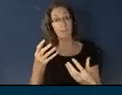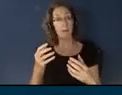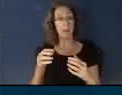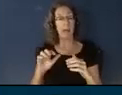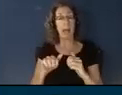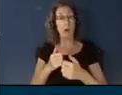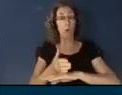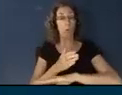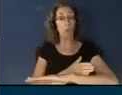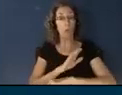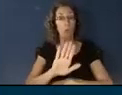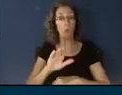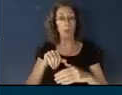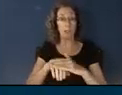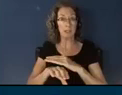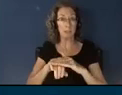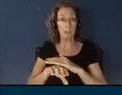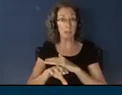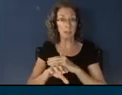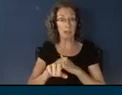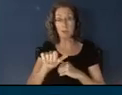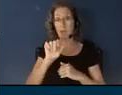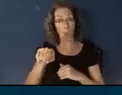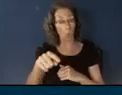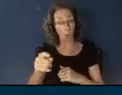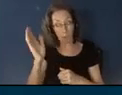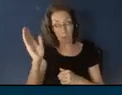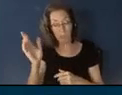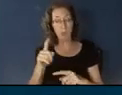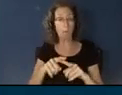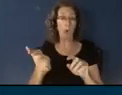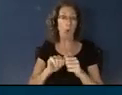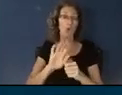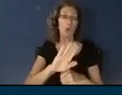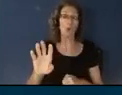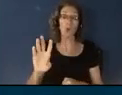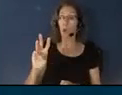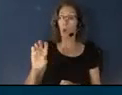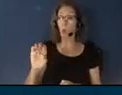your accessibility of not just your presentation but also websites or anything else you're doing